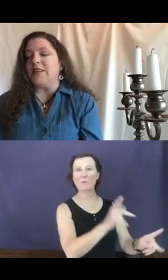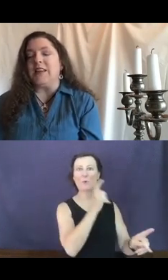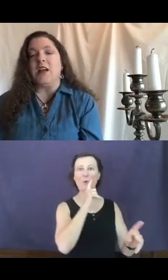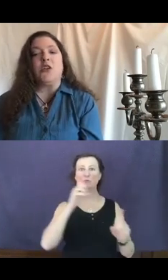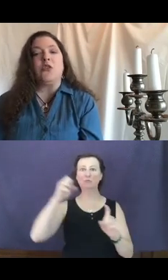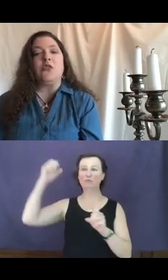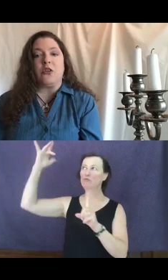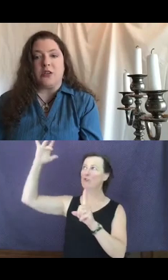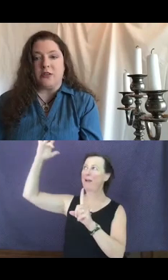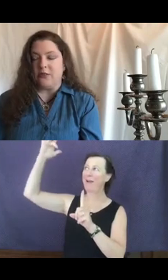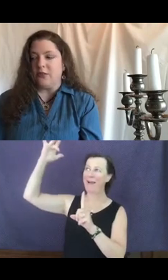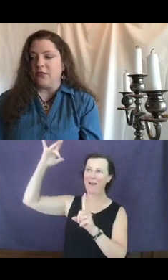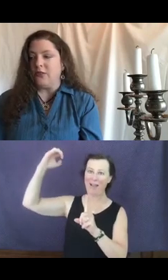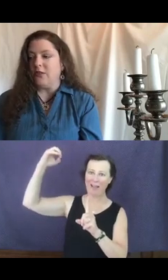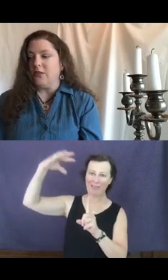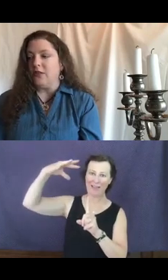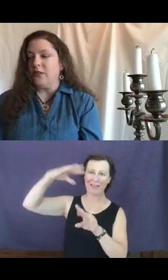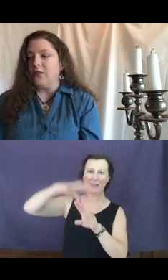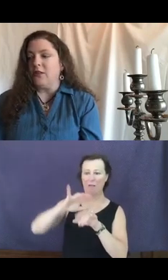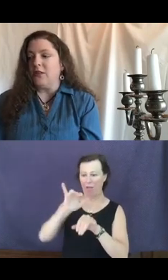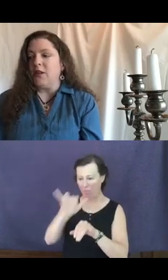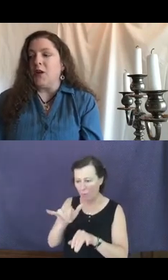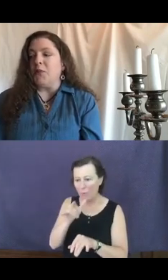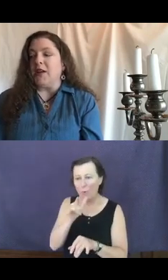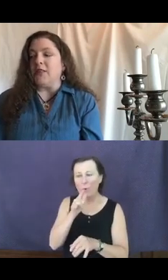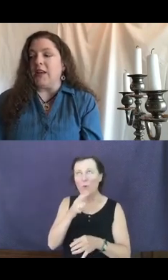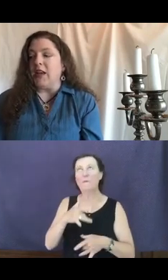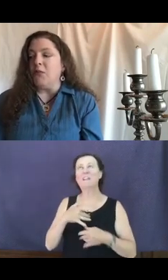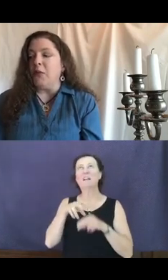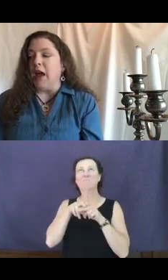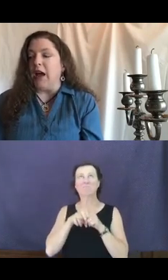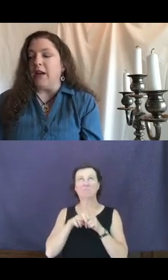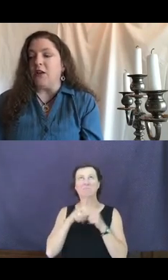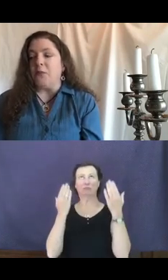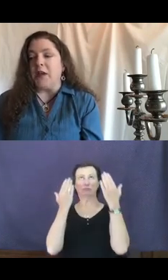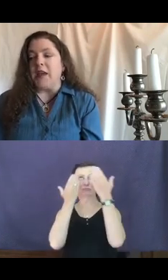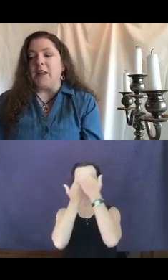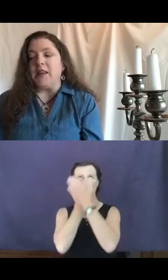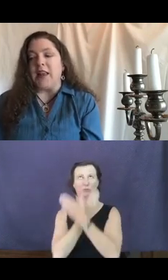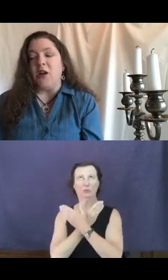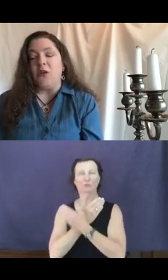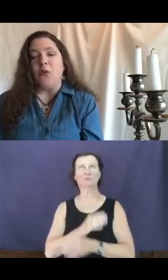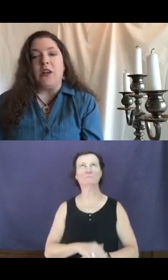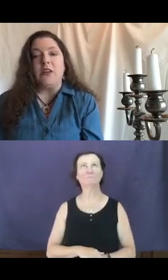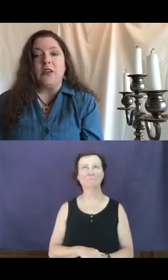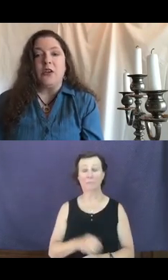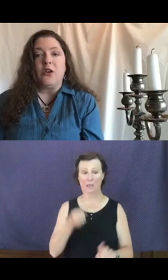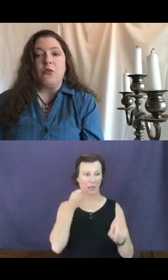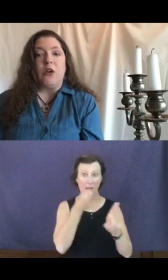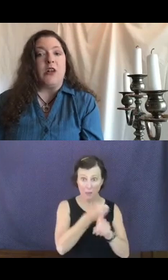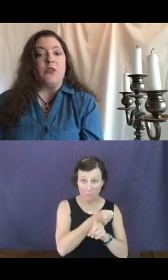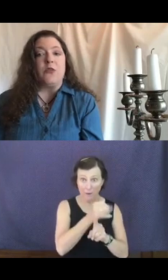in utter darkness. Because the impact of being that one runs